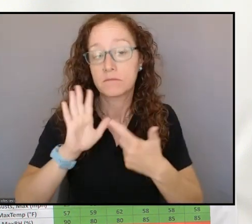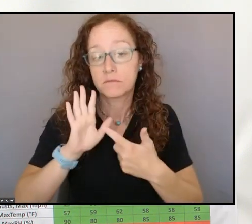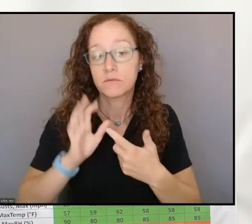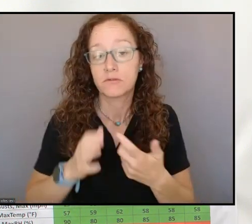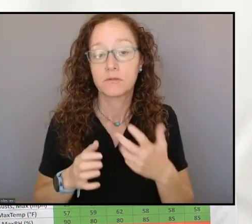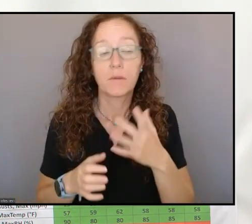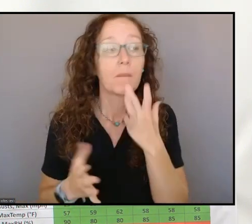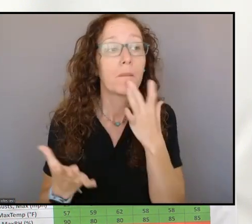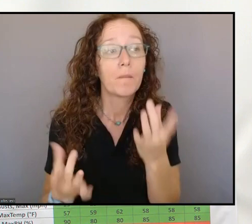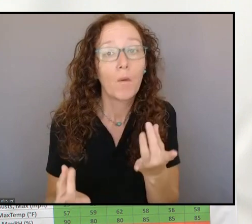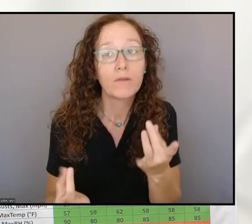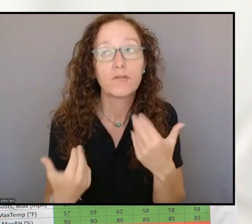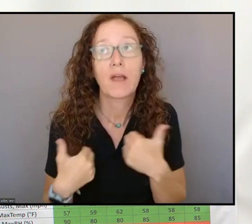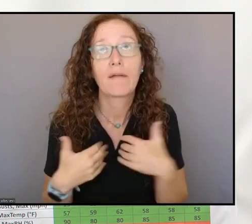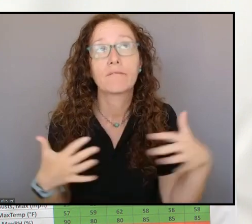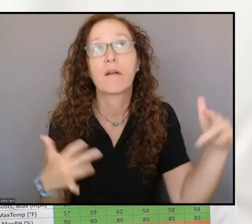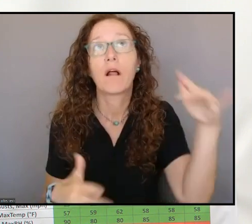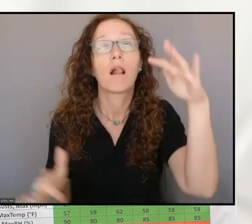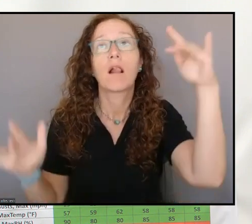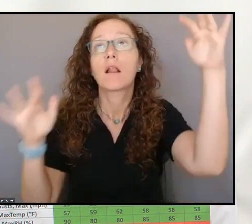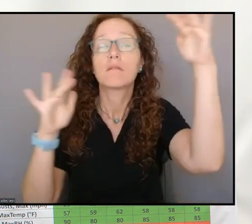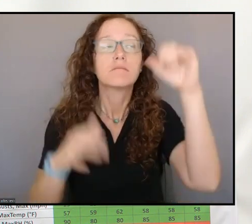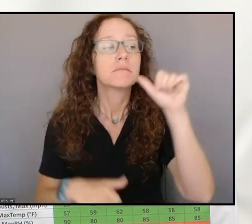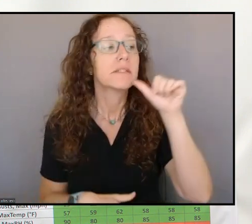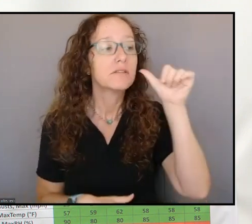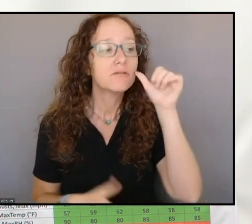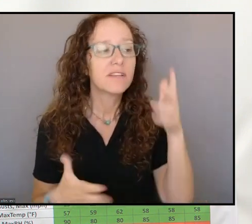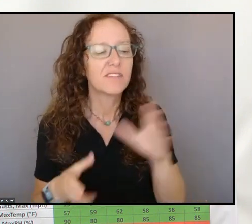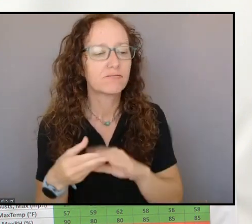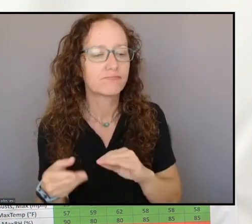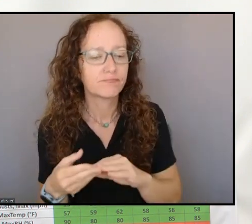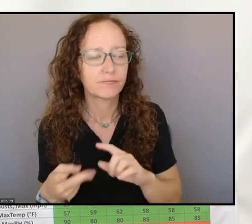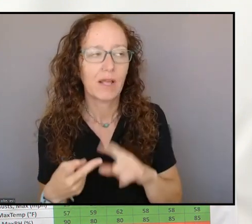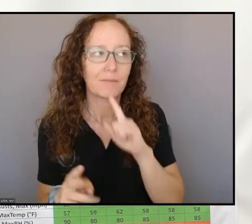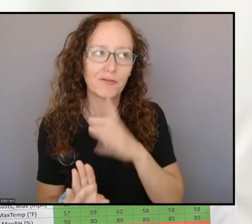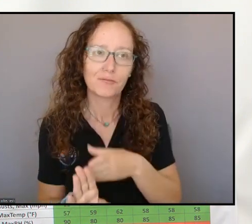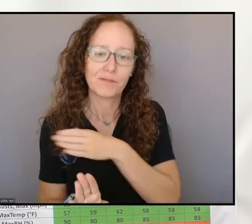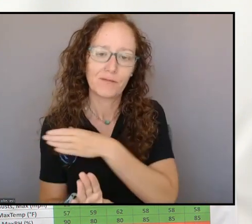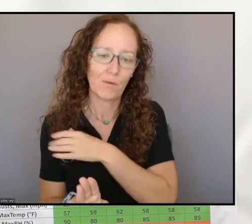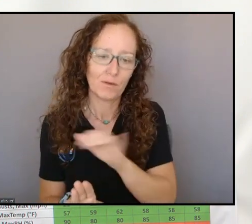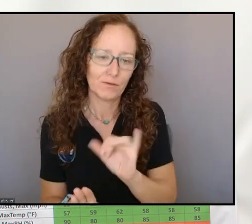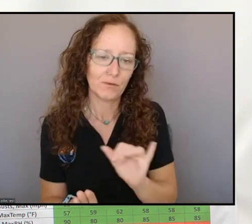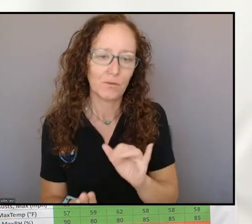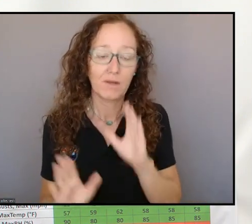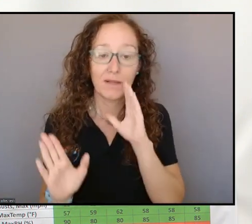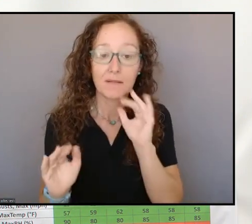yesterday and it's probably been mentioned before, that we were expecting high pressure to build in across the inner